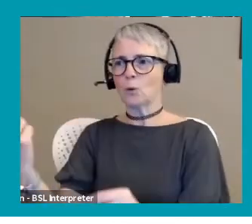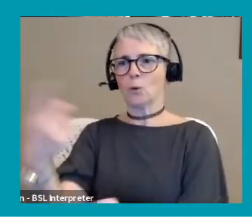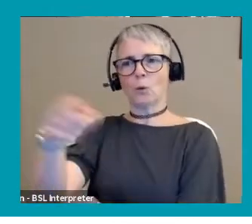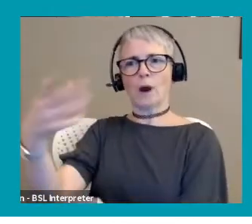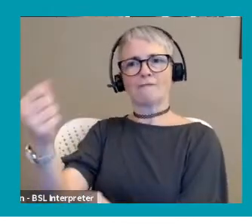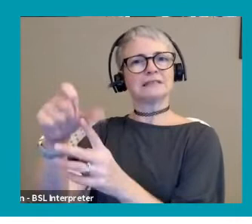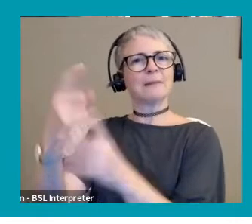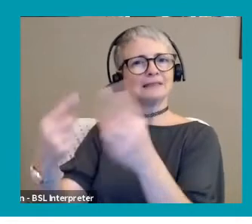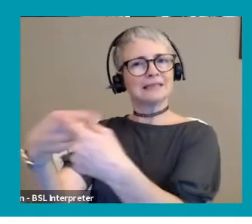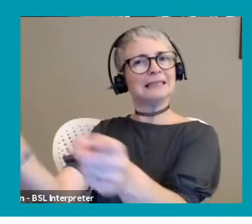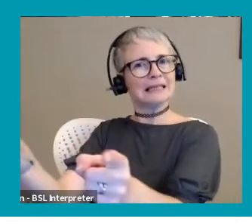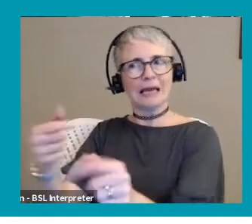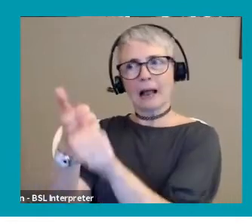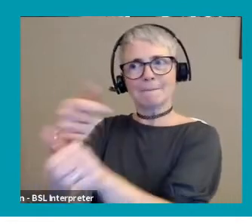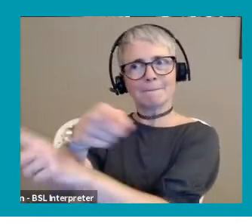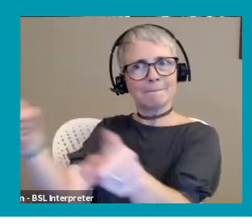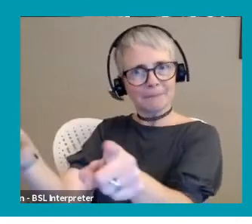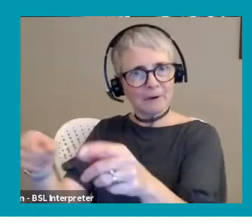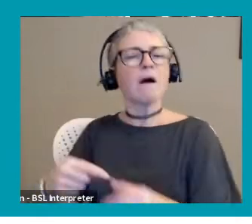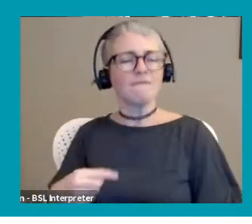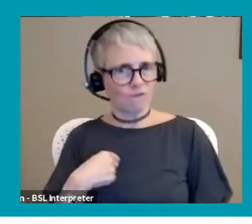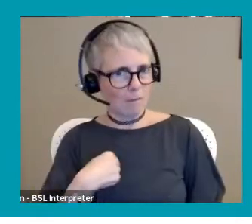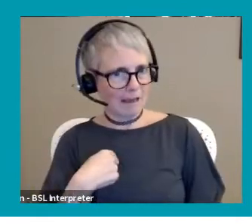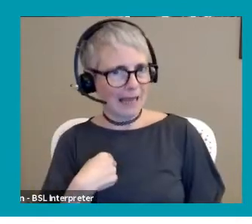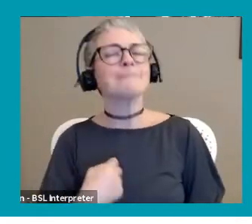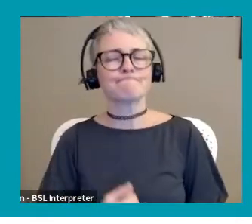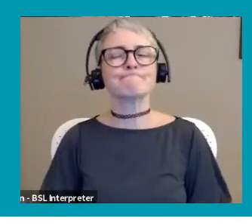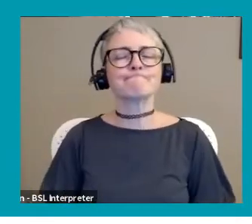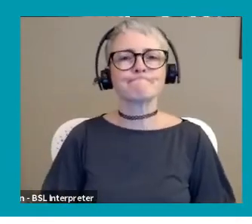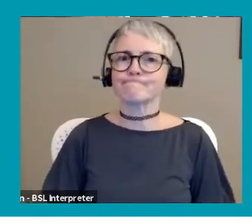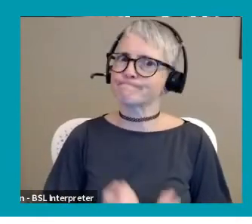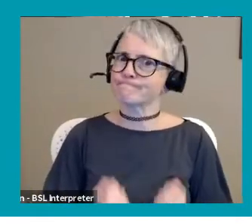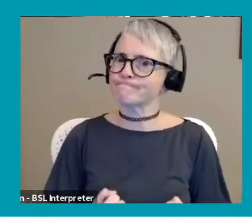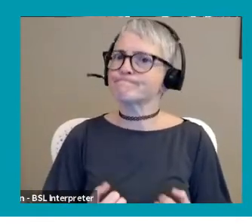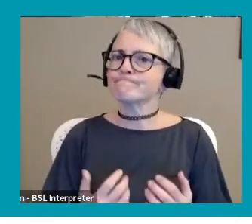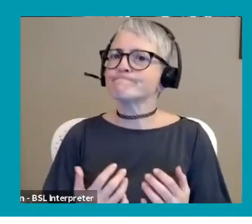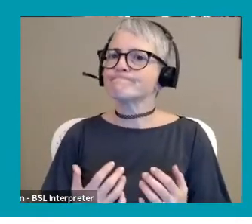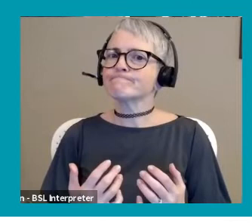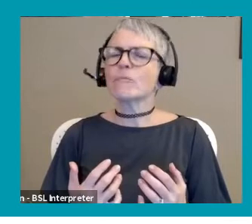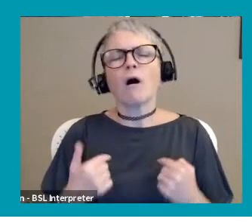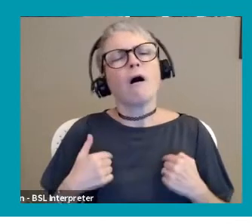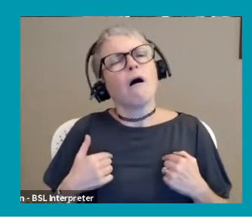the world of work and that's really powerful. Because I have had my own struggles finding work.